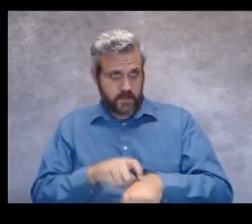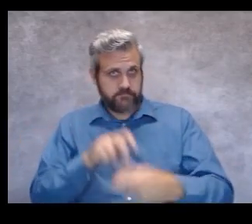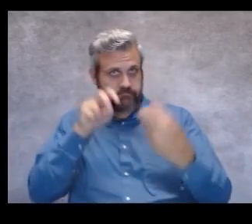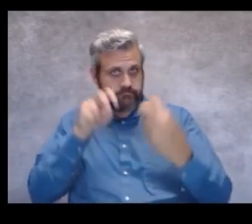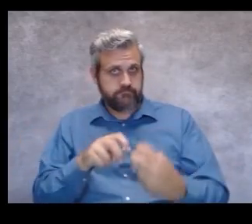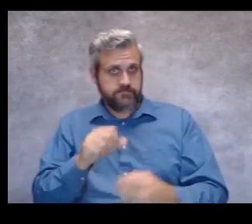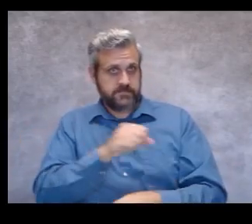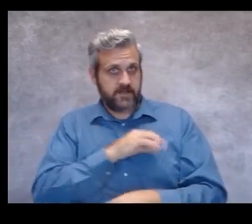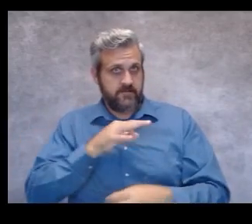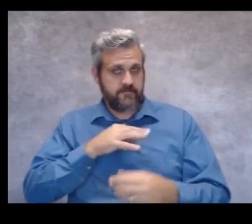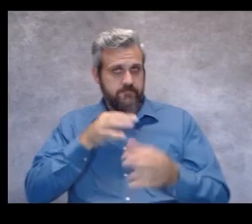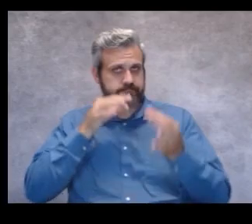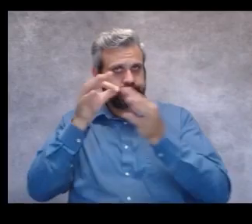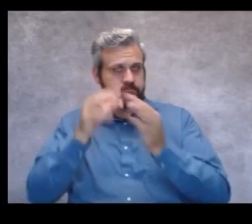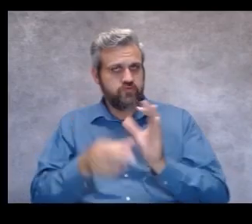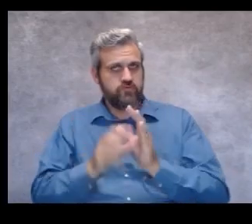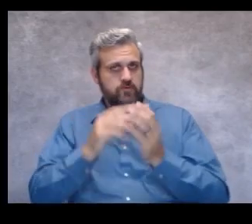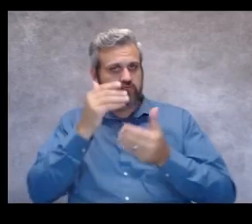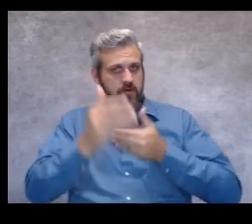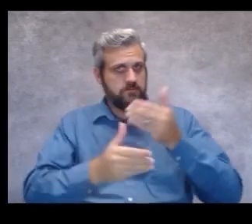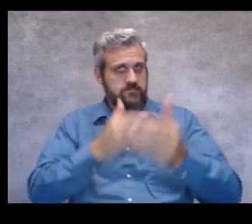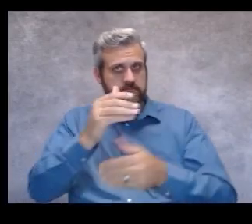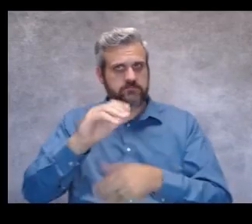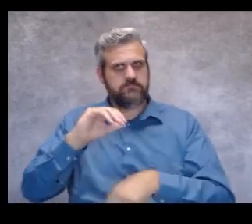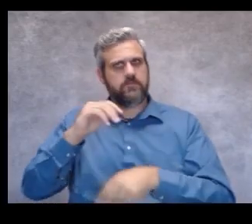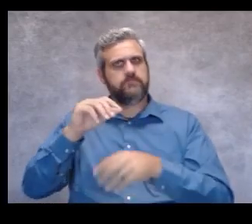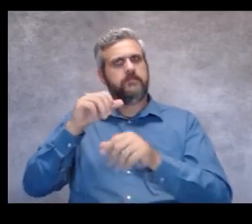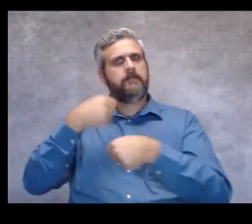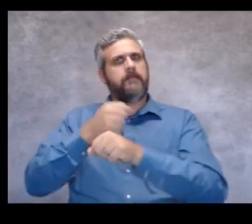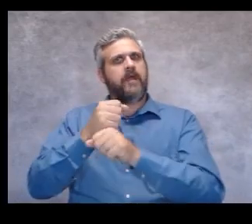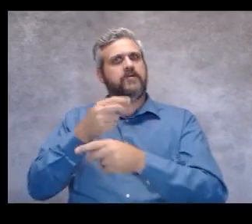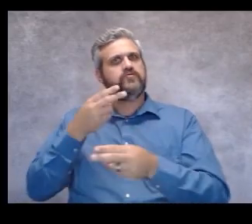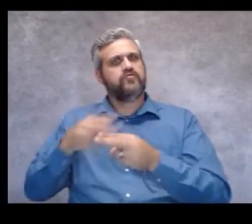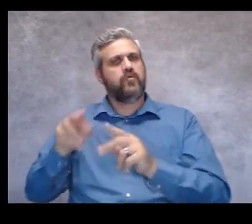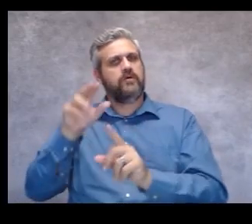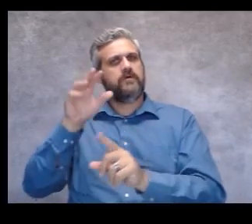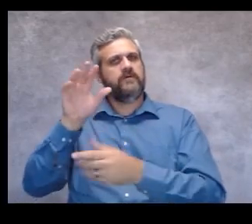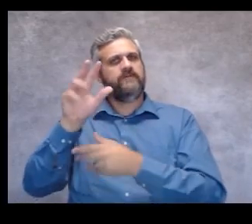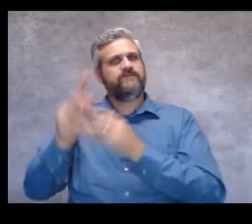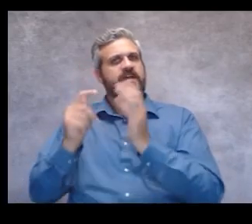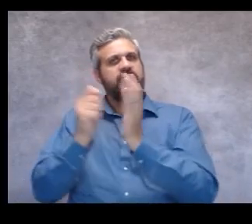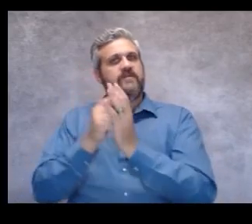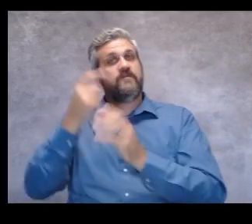staff to review this process or create a short video that reviews the transfer